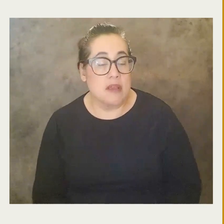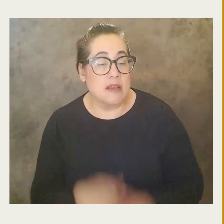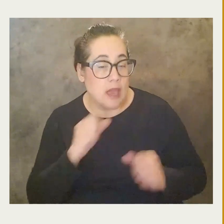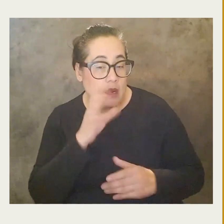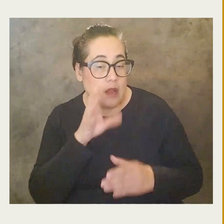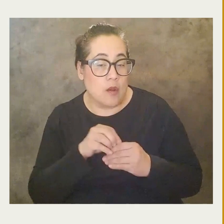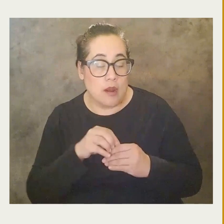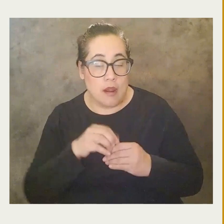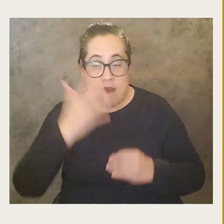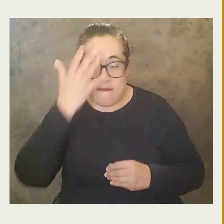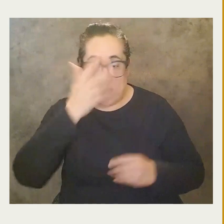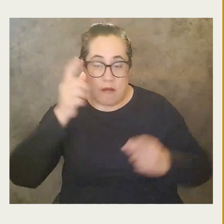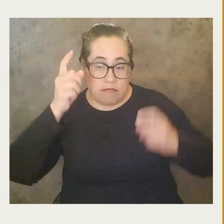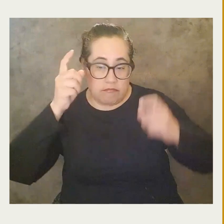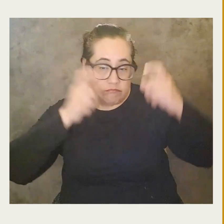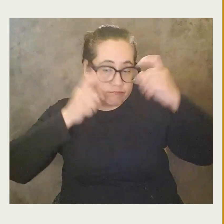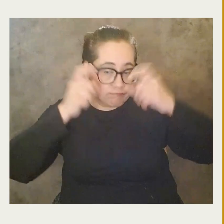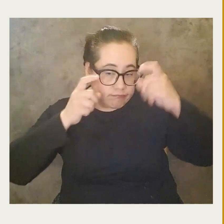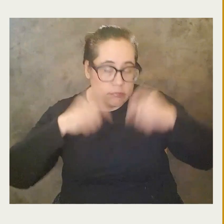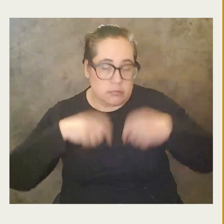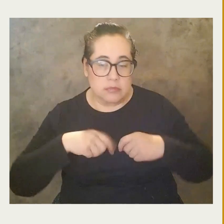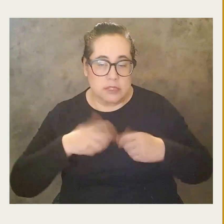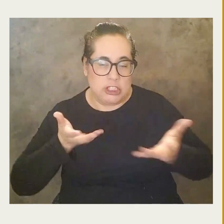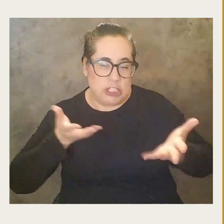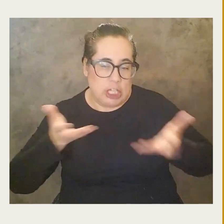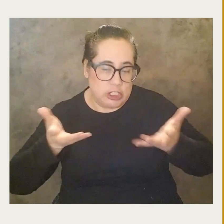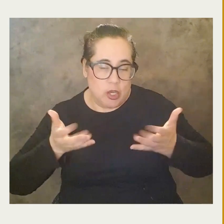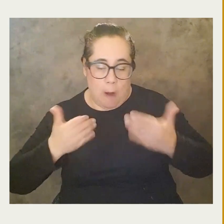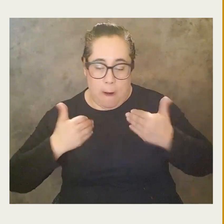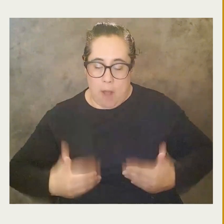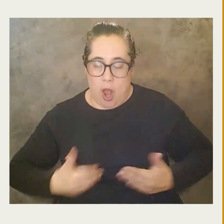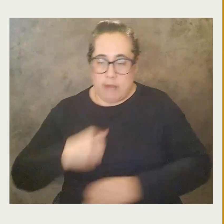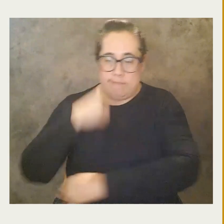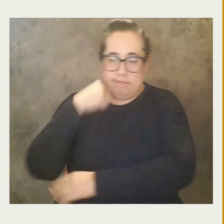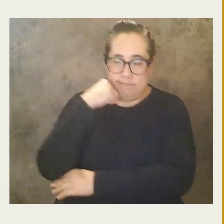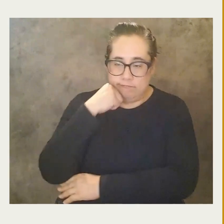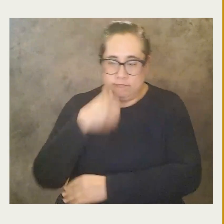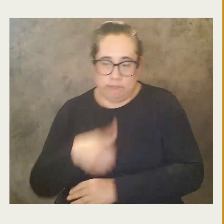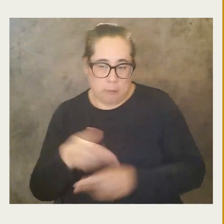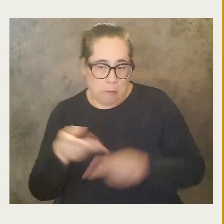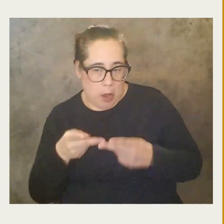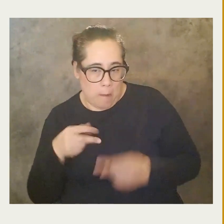expressions, gestures, body posture, and vocal tone.